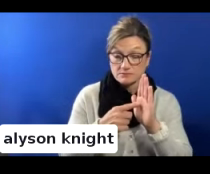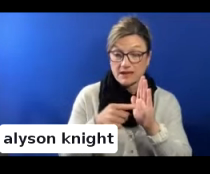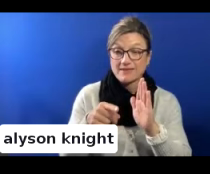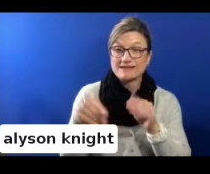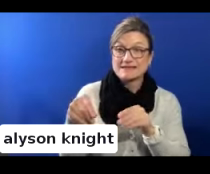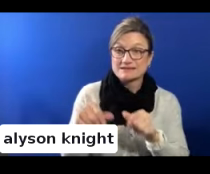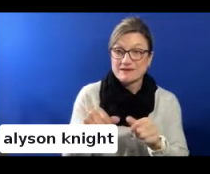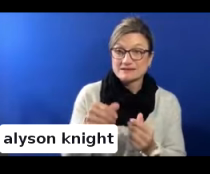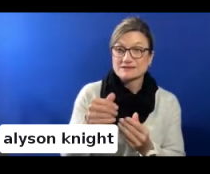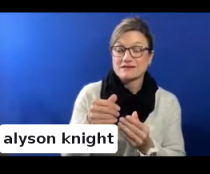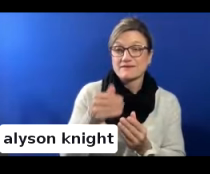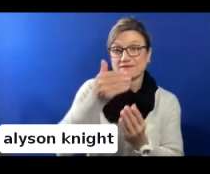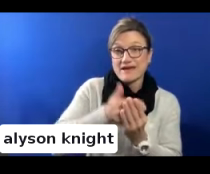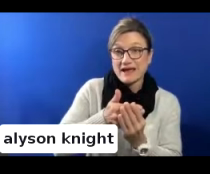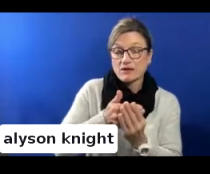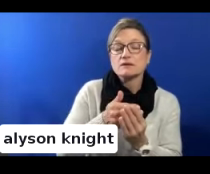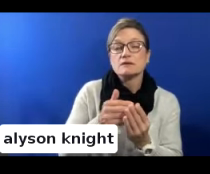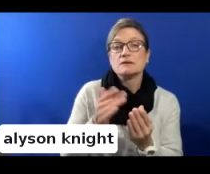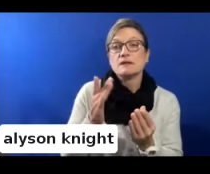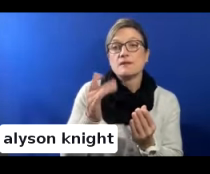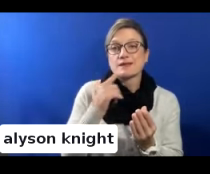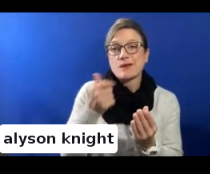be the number one reason for rejecting the submitted report.